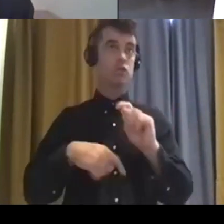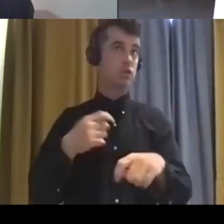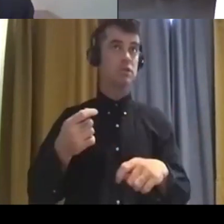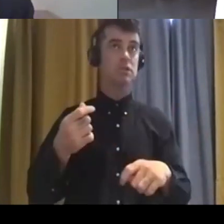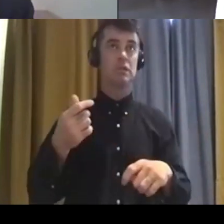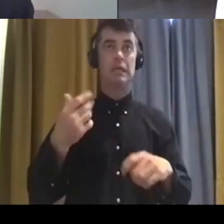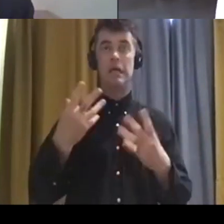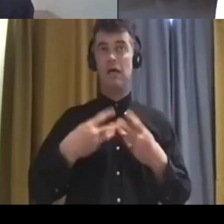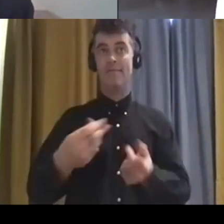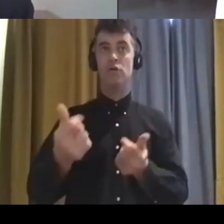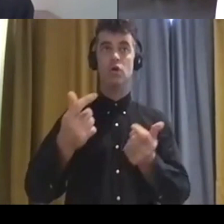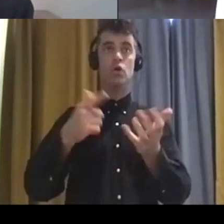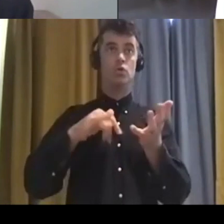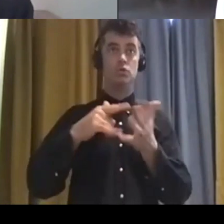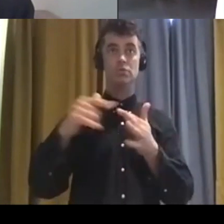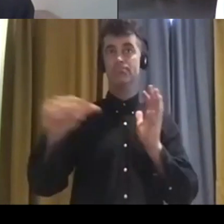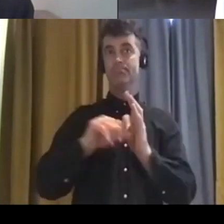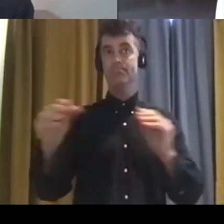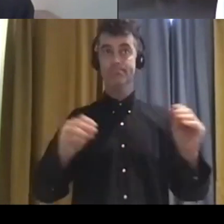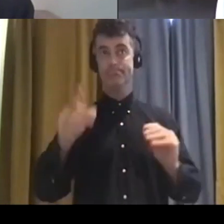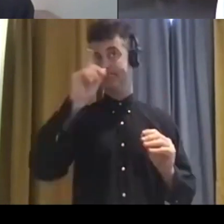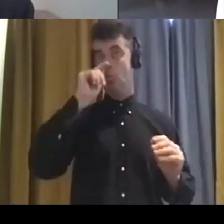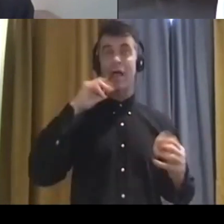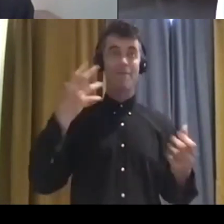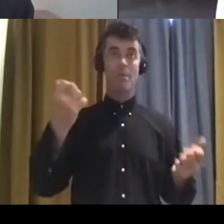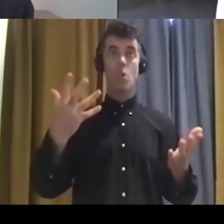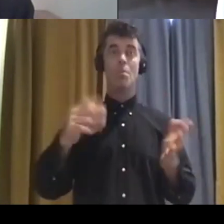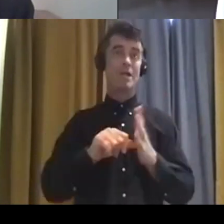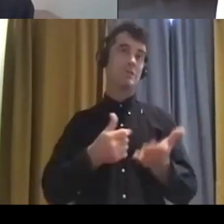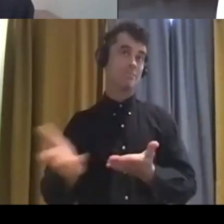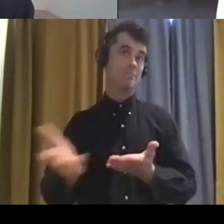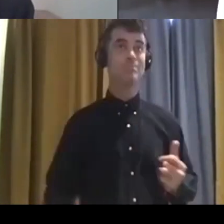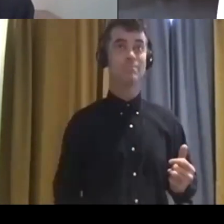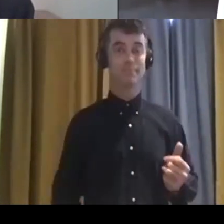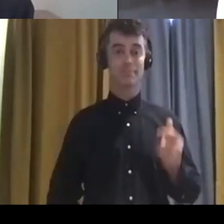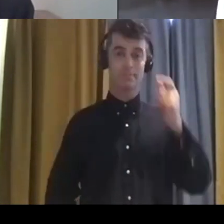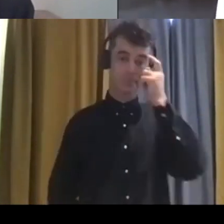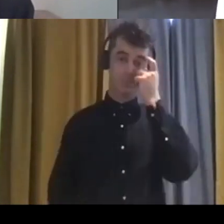of use of budgets means that people will have more disposable income by themselves or through